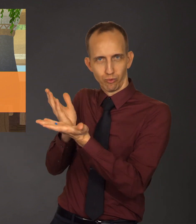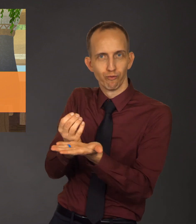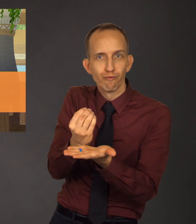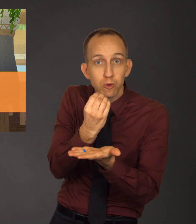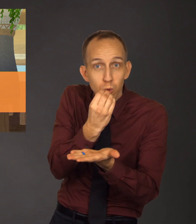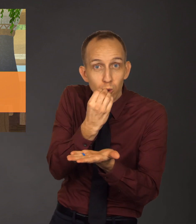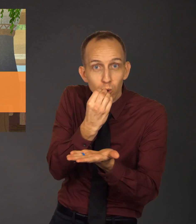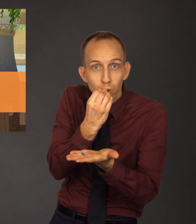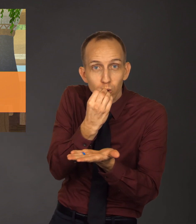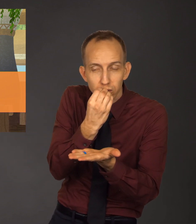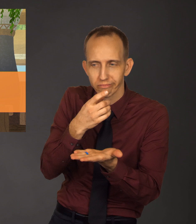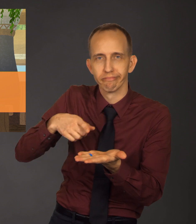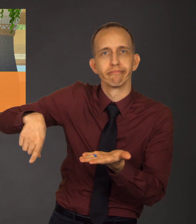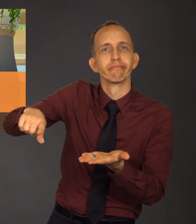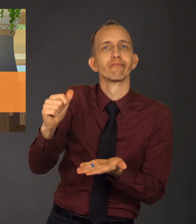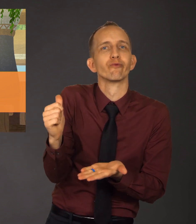Refusing to eat the king's food